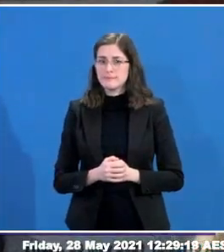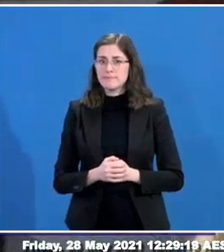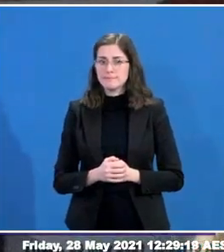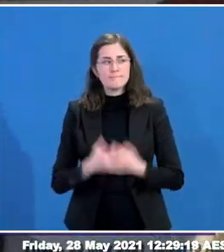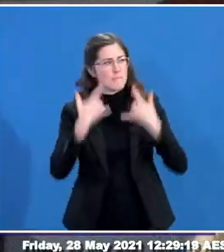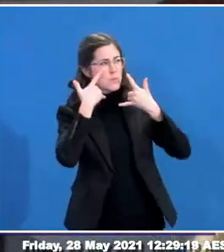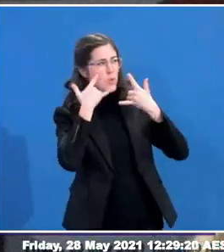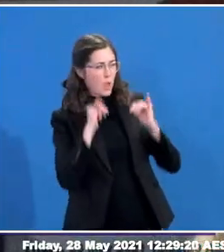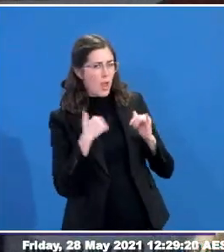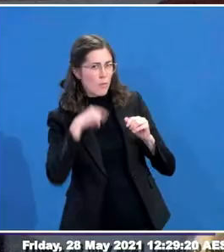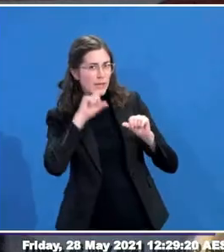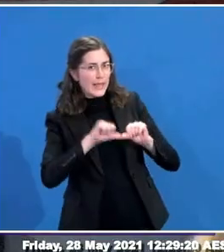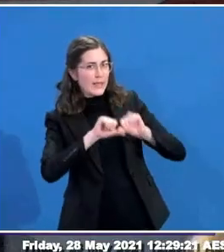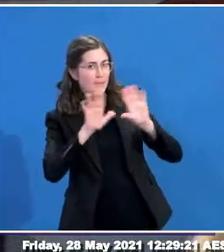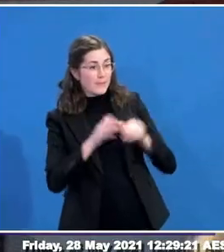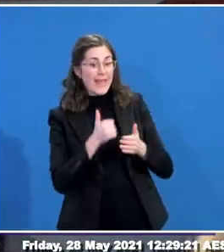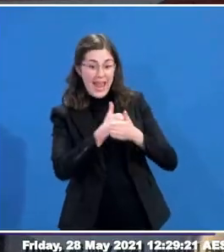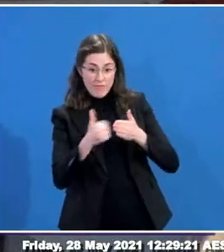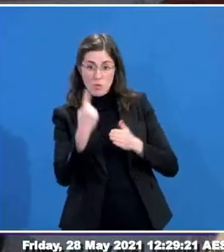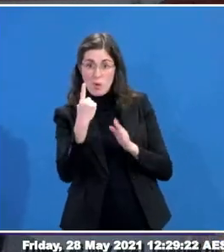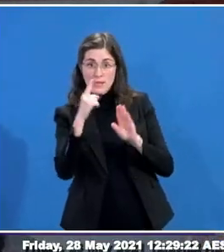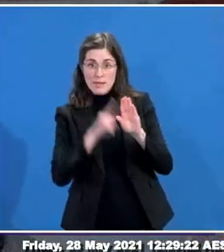Annually, how many houses would you visit of the 48?